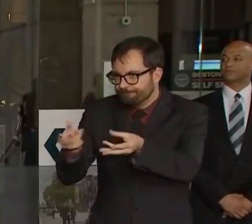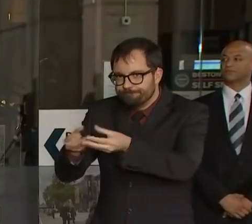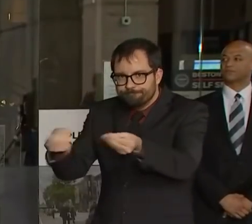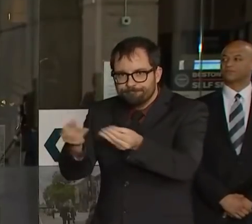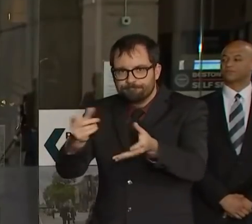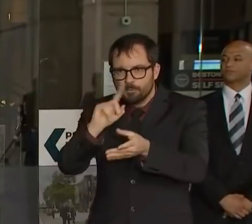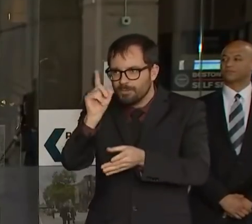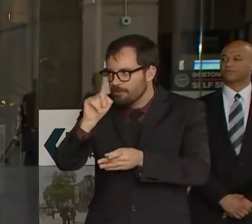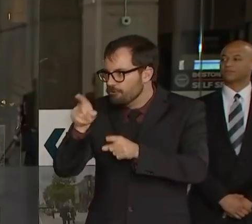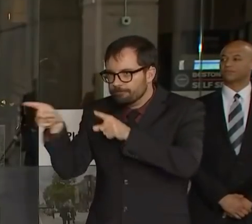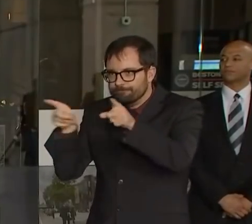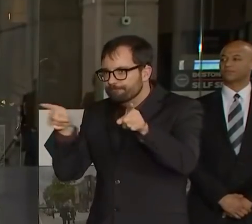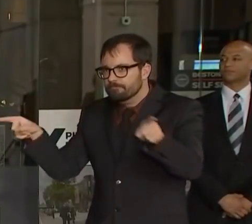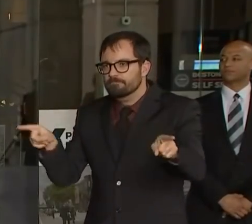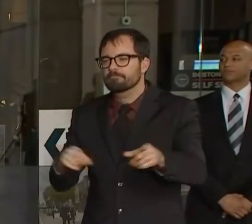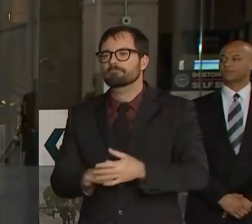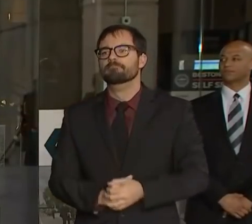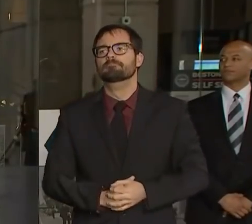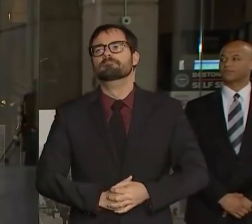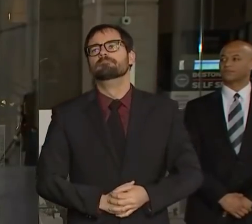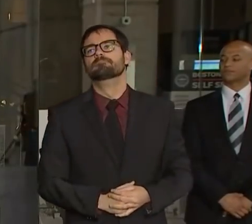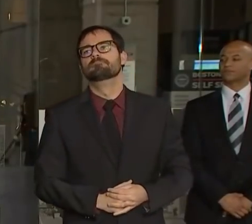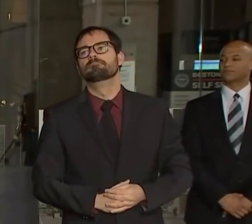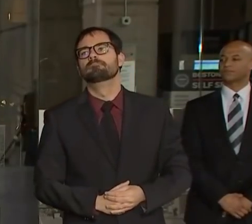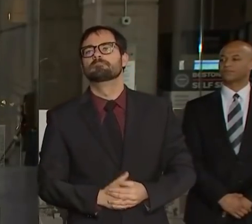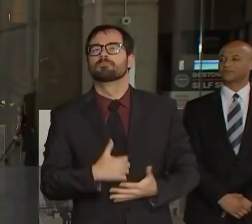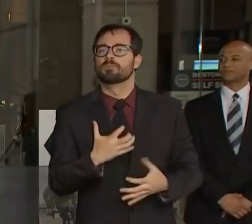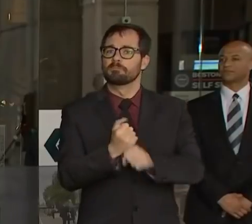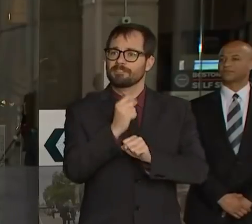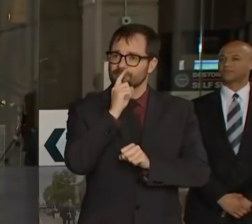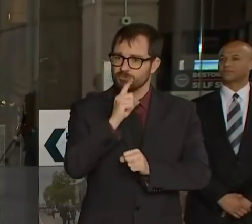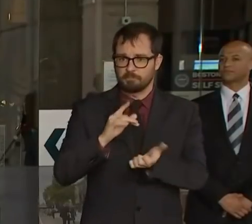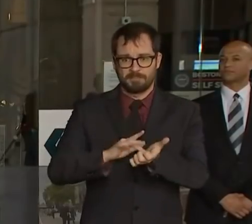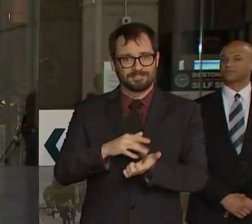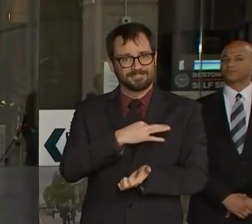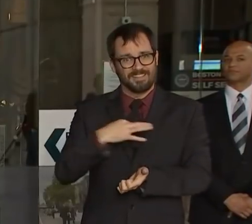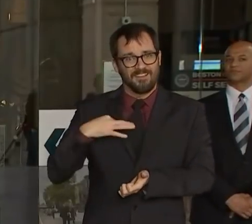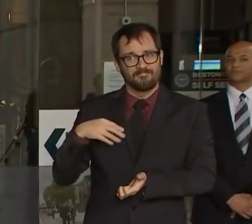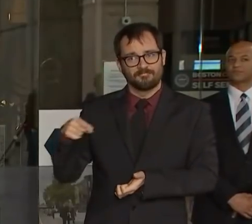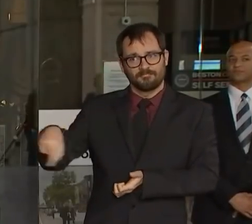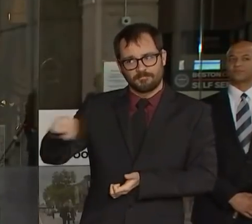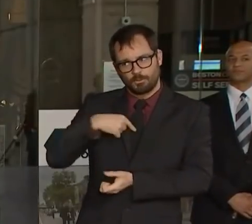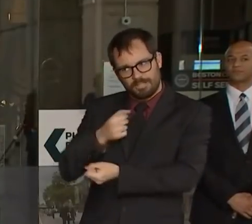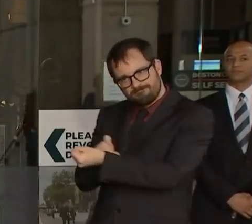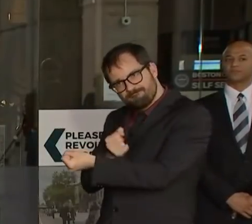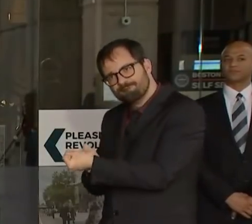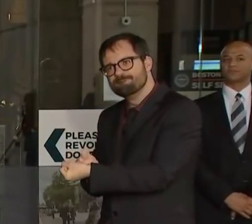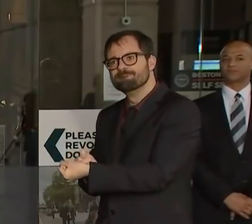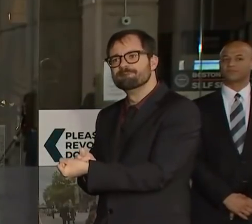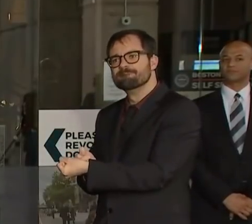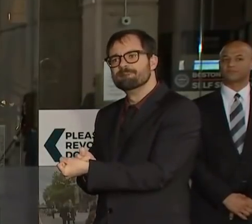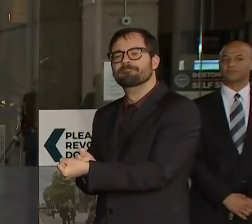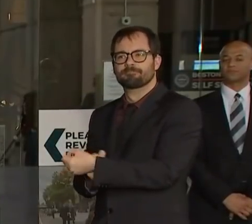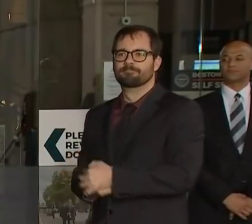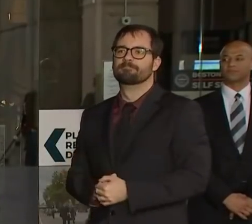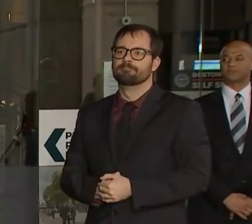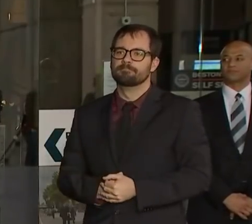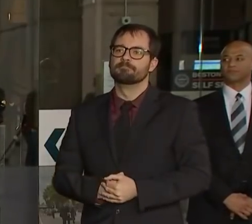MANAGEMENT WILL GET THEM TO WHERE THEY NEED TO GO. WE WANT TO MAKE SURE THAT